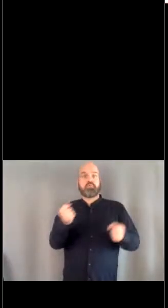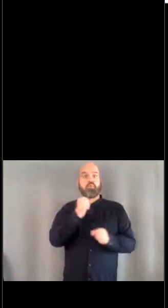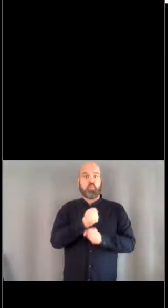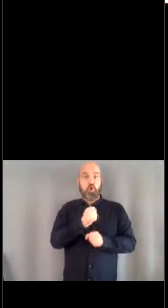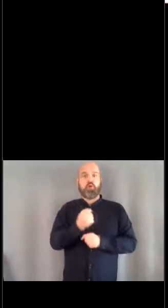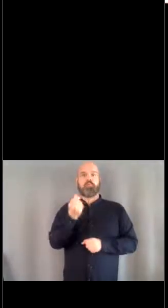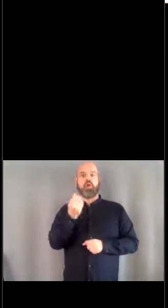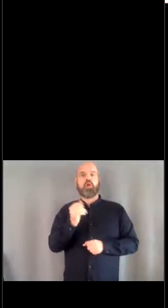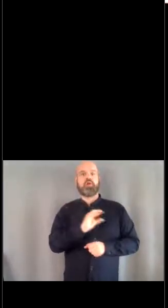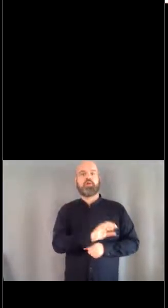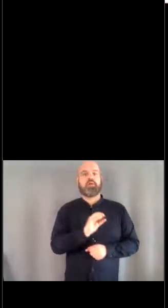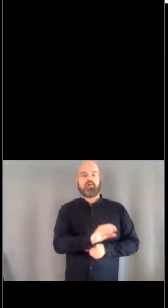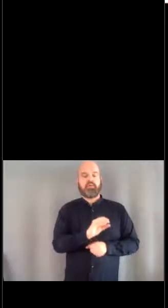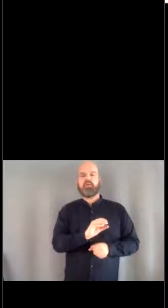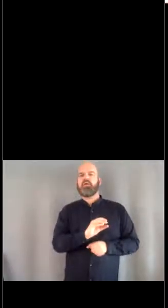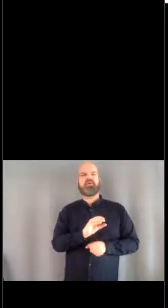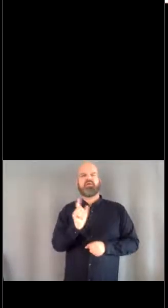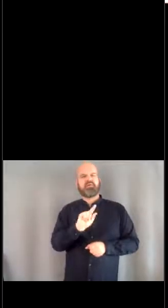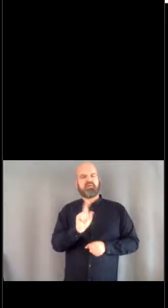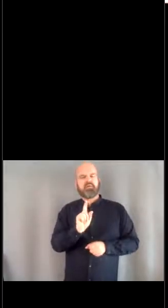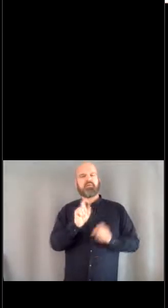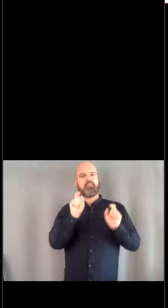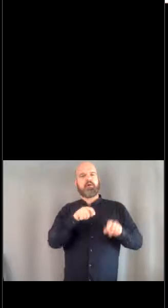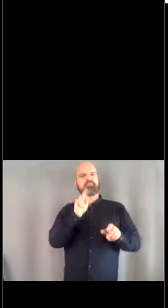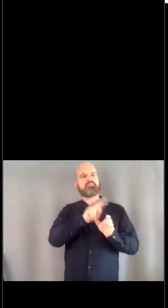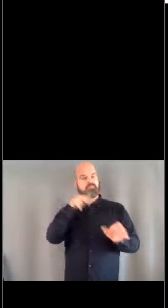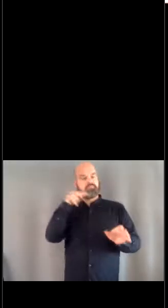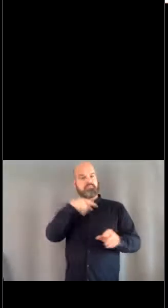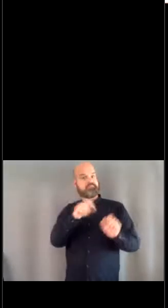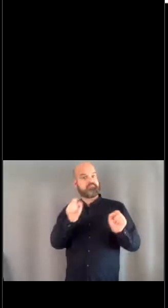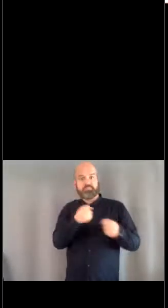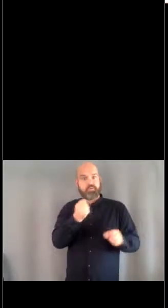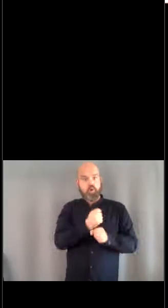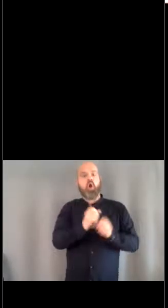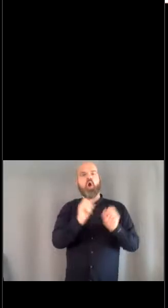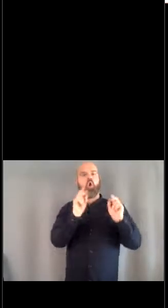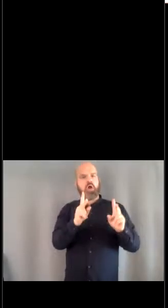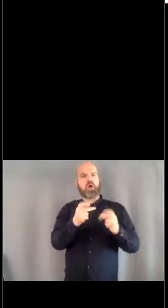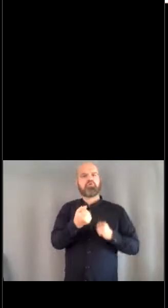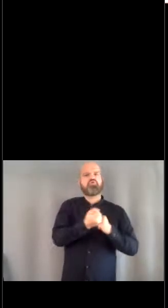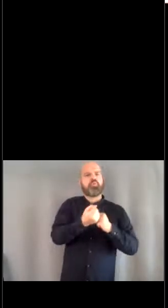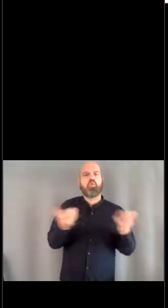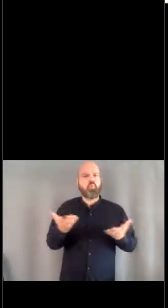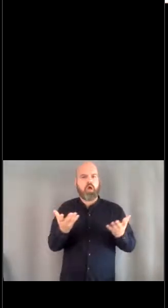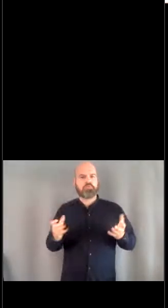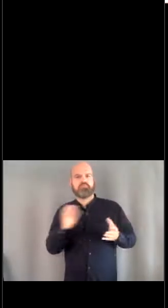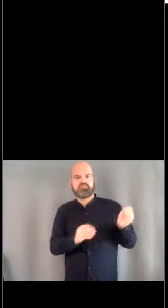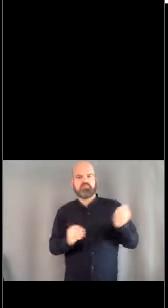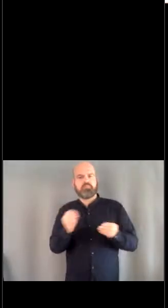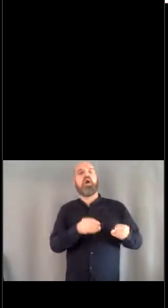We don't want people with disabilities to have to choose between work and benefits. That's not CRPD compliant.